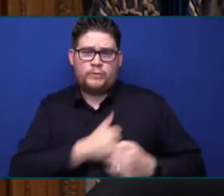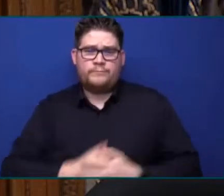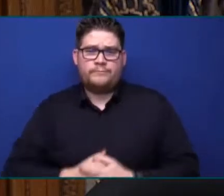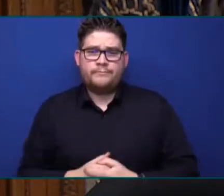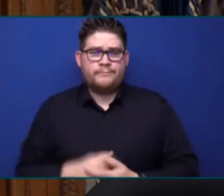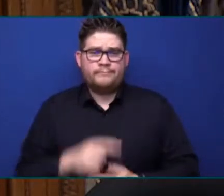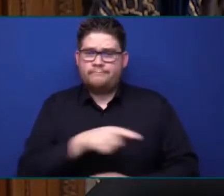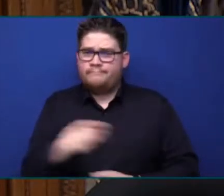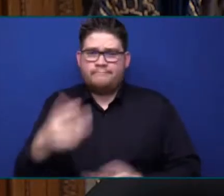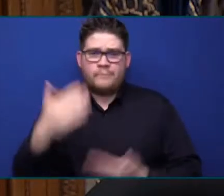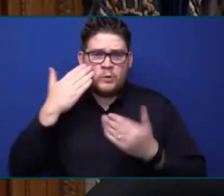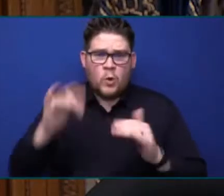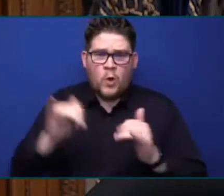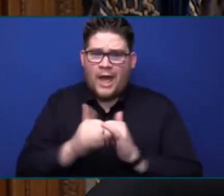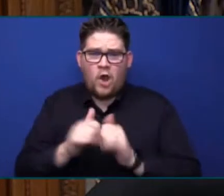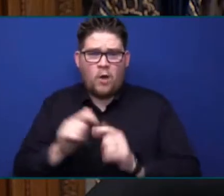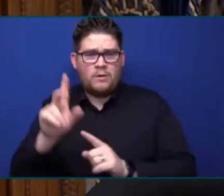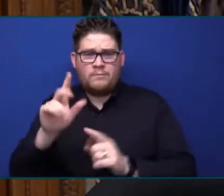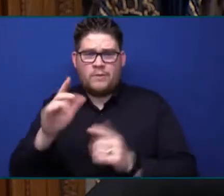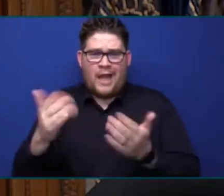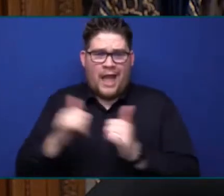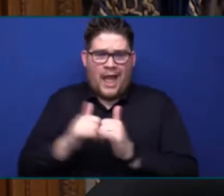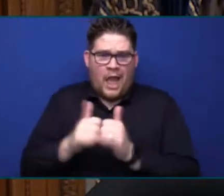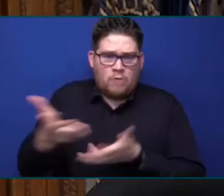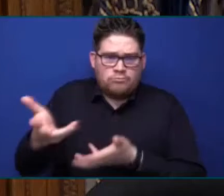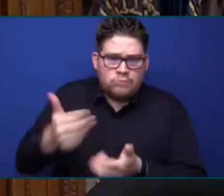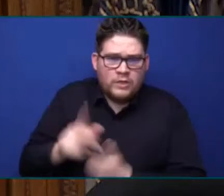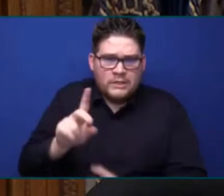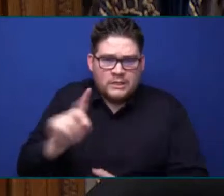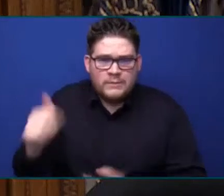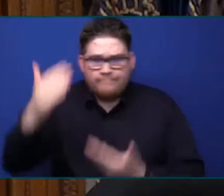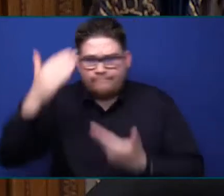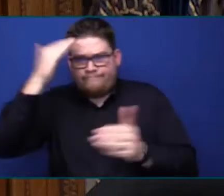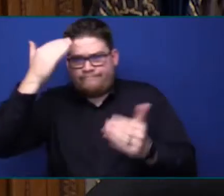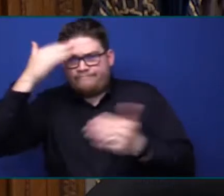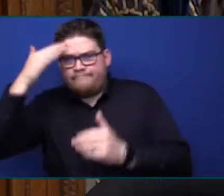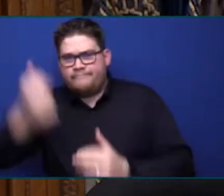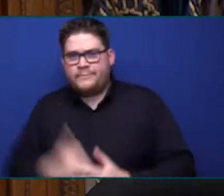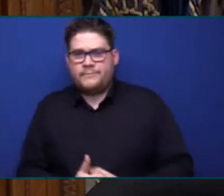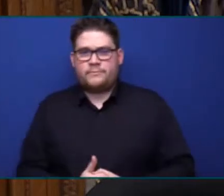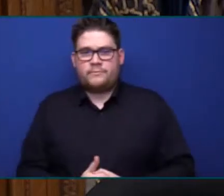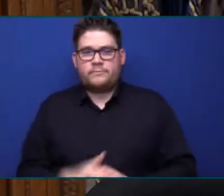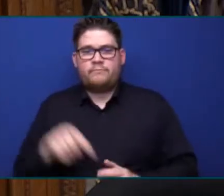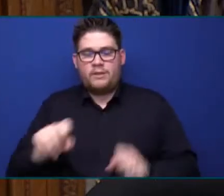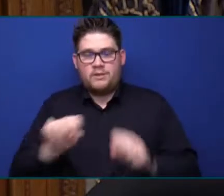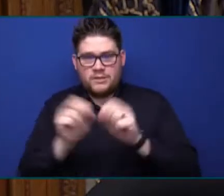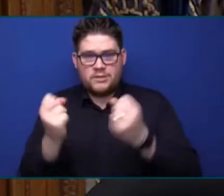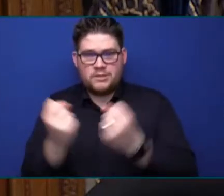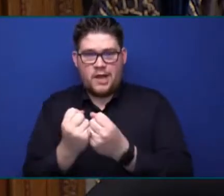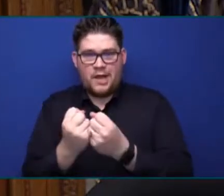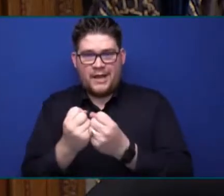we have a lot of work to do when it comes to education. I will be the first to acknowledge